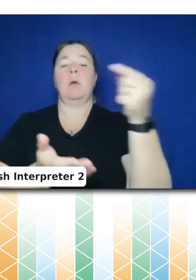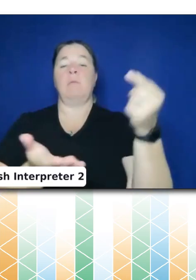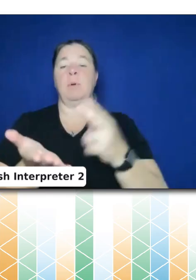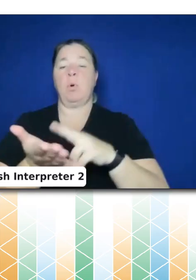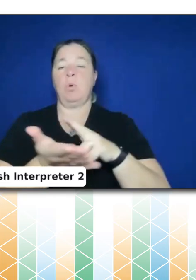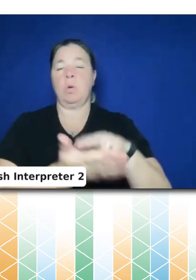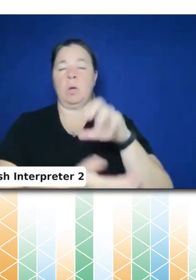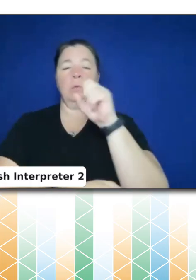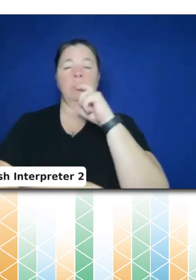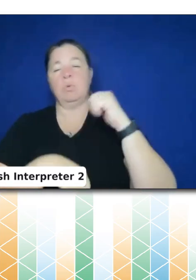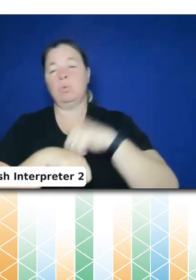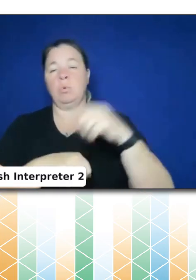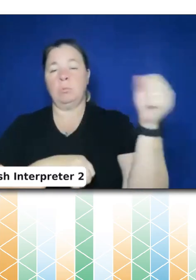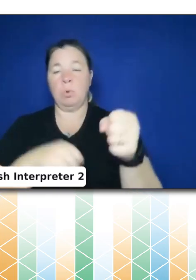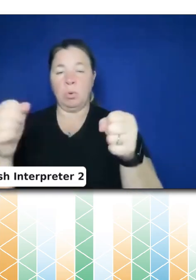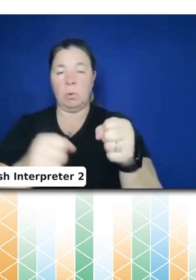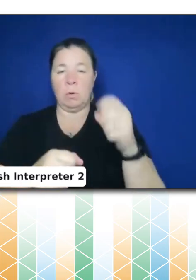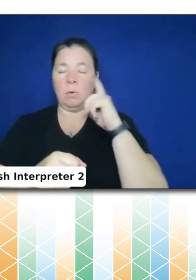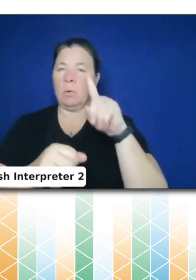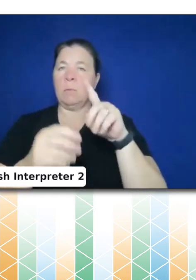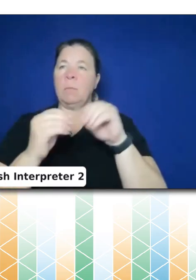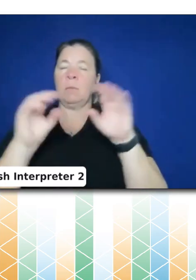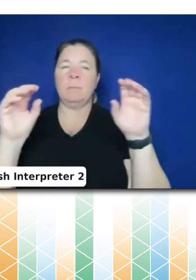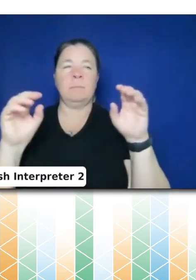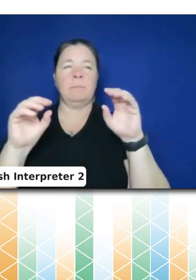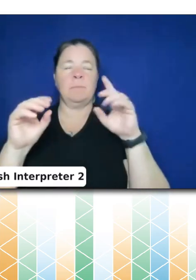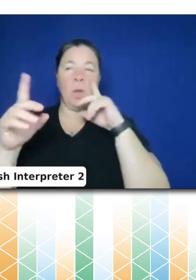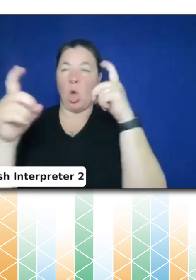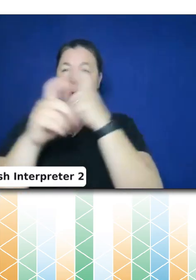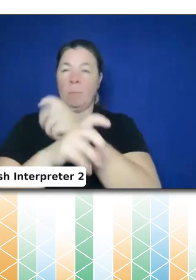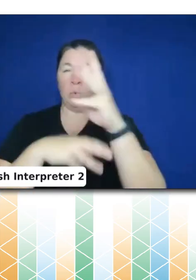And uses this experience to help demystify the often complex world of public sector procurement.